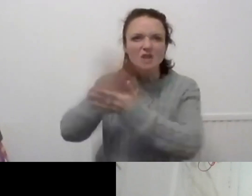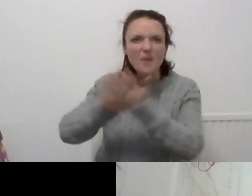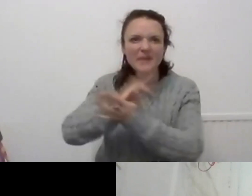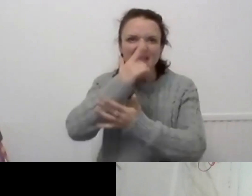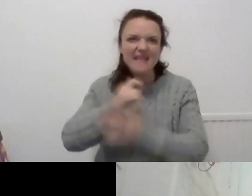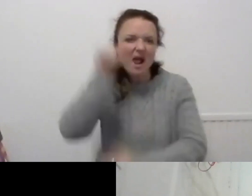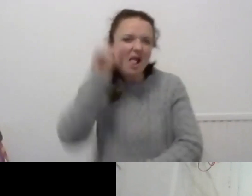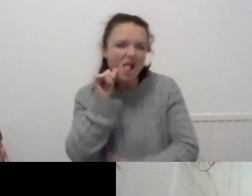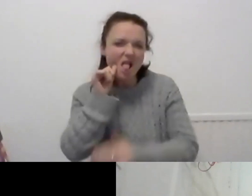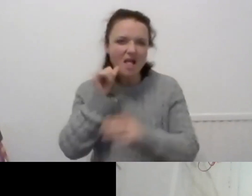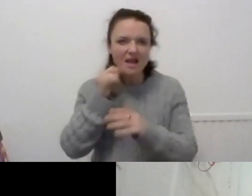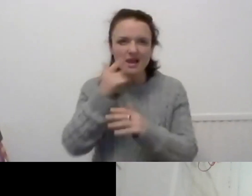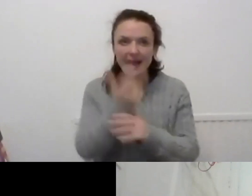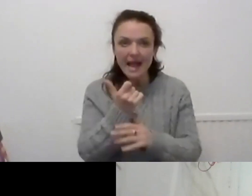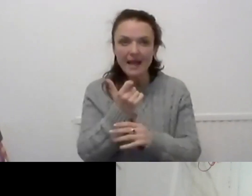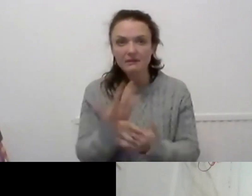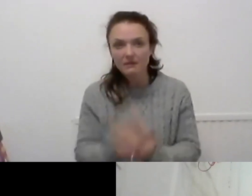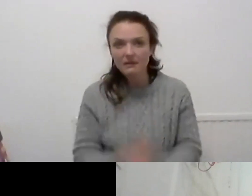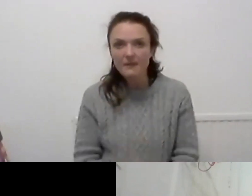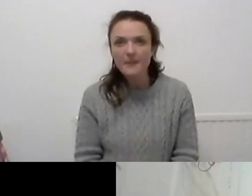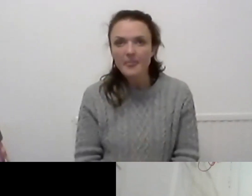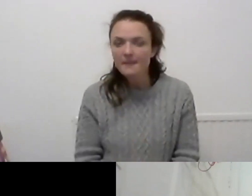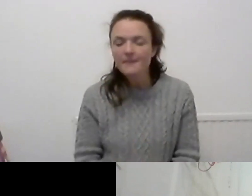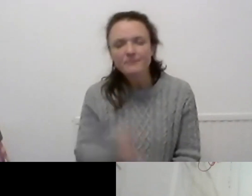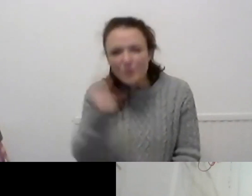Thanks, john. It's a really interesting. It's a really interesting question. I think.